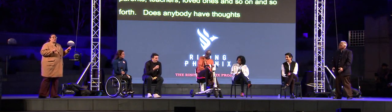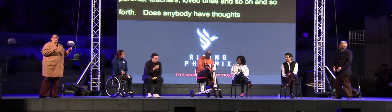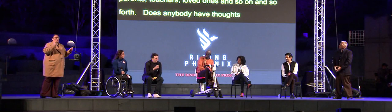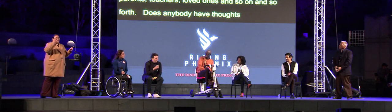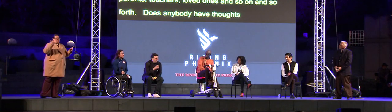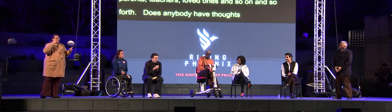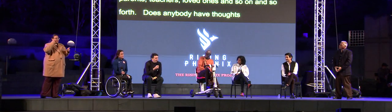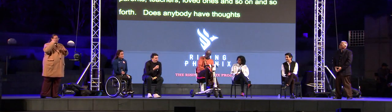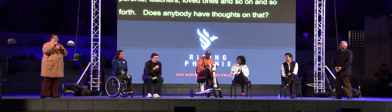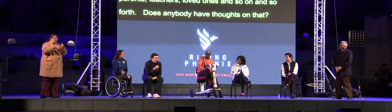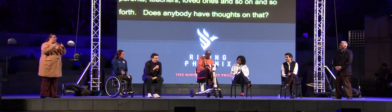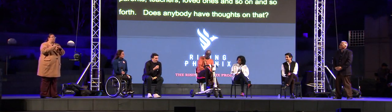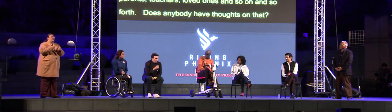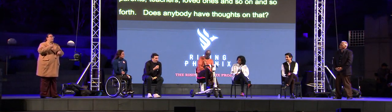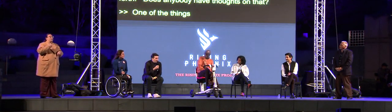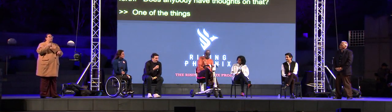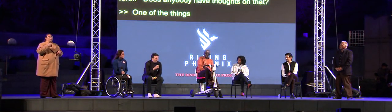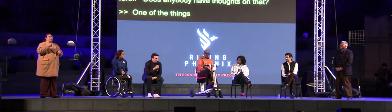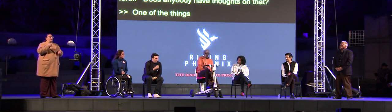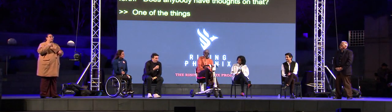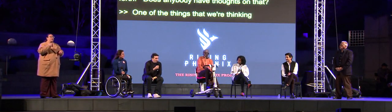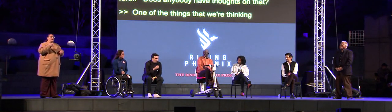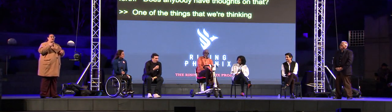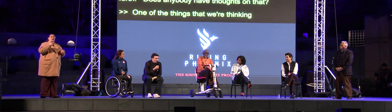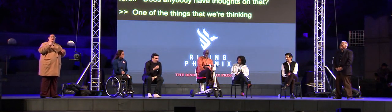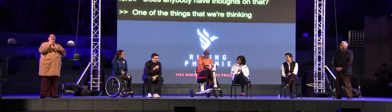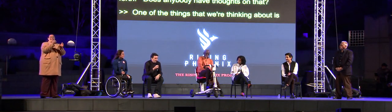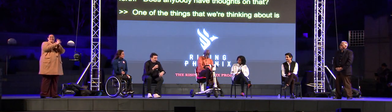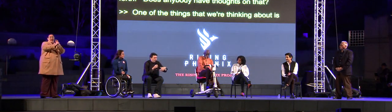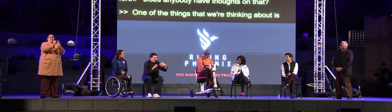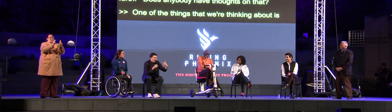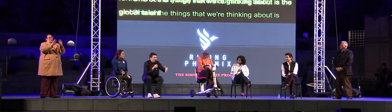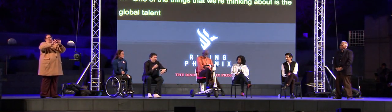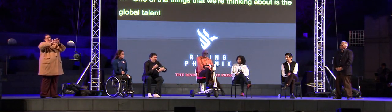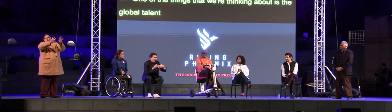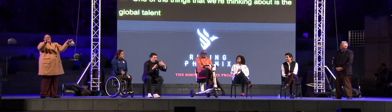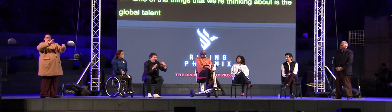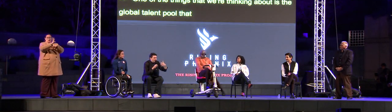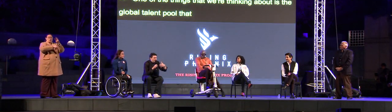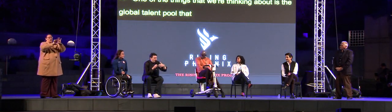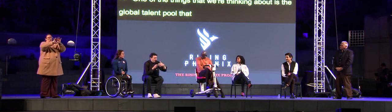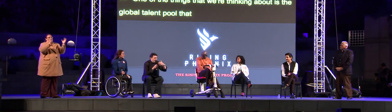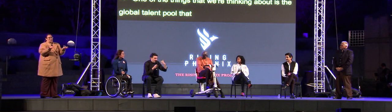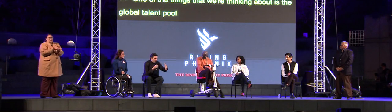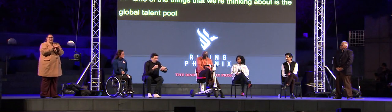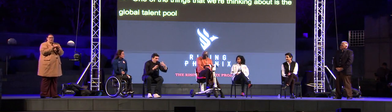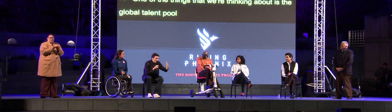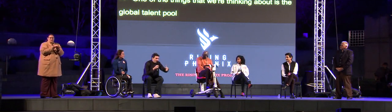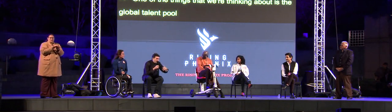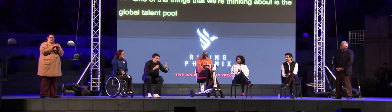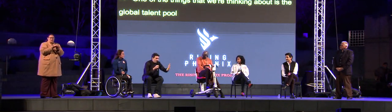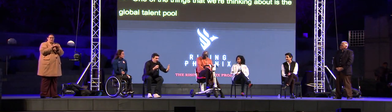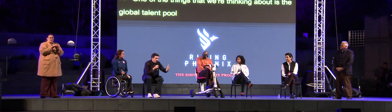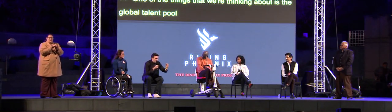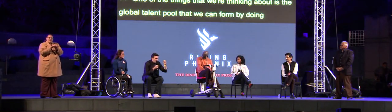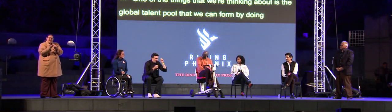is the global talent pool that we can form by doing more and more of these projects.